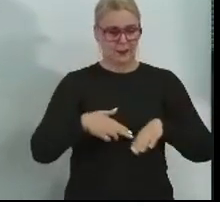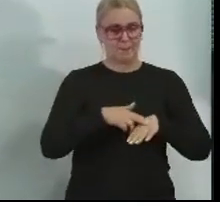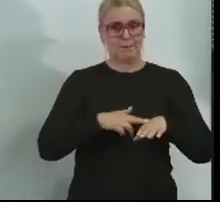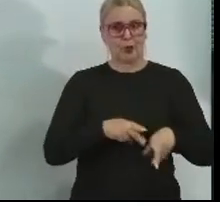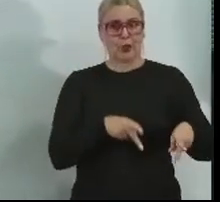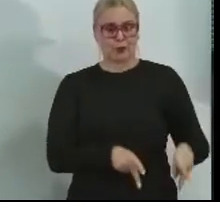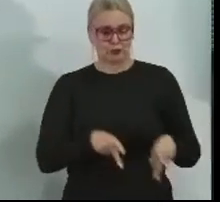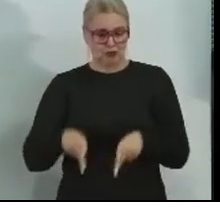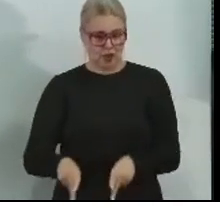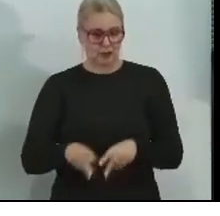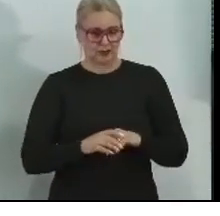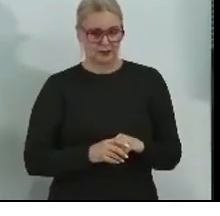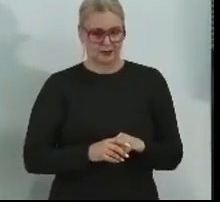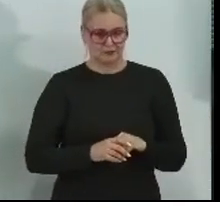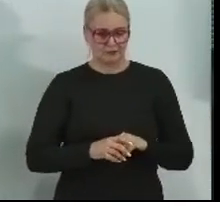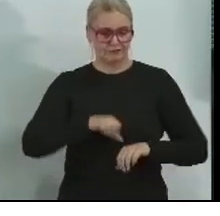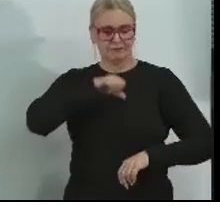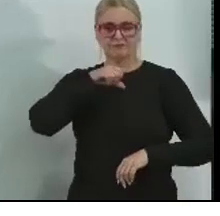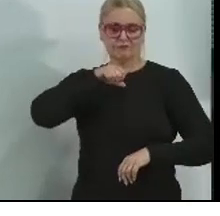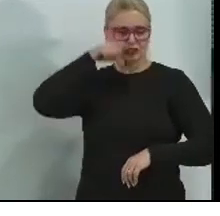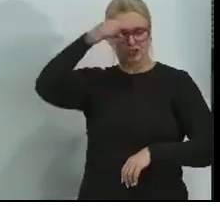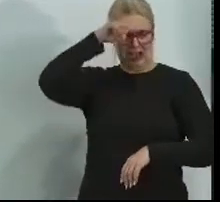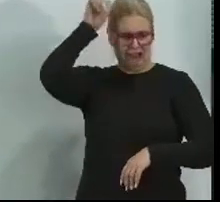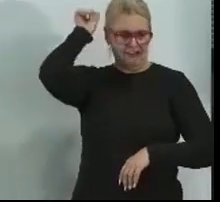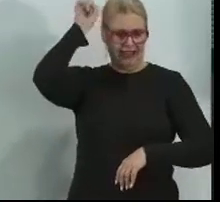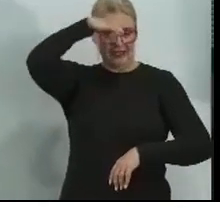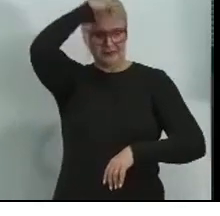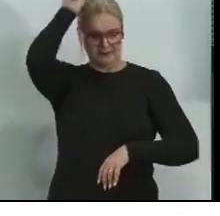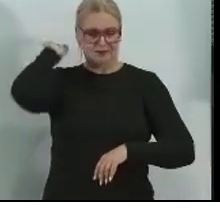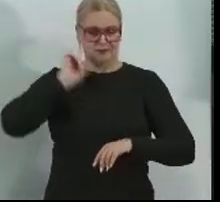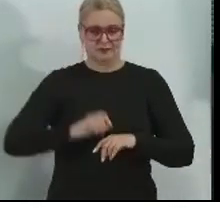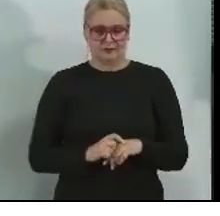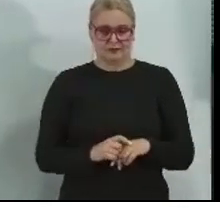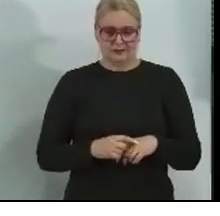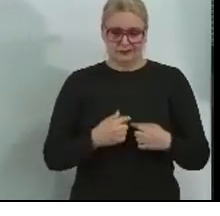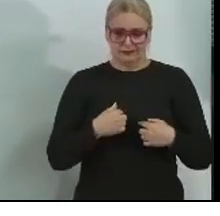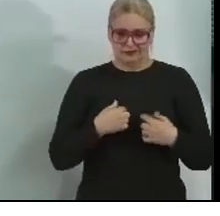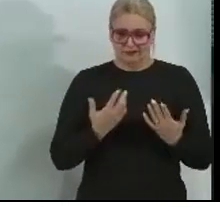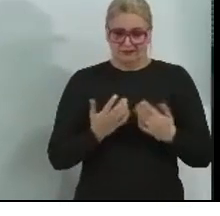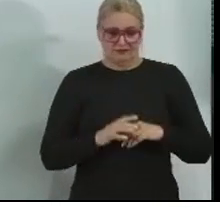what you actually saw or the creative expression of what you saw on screen.